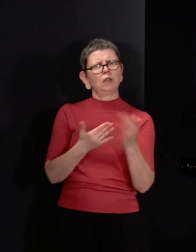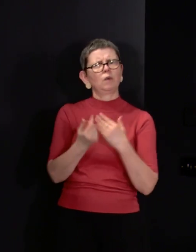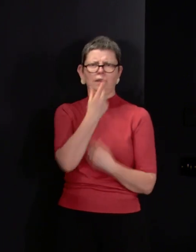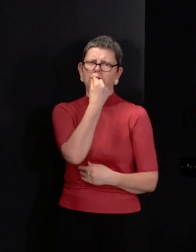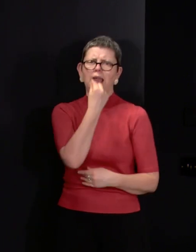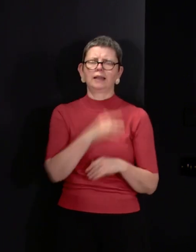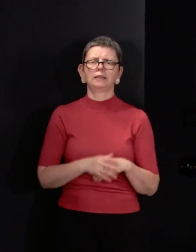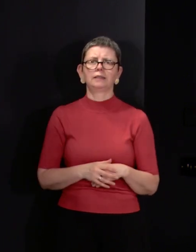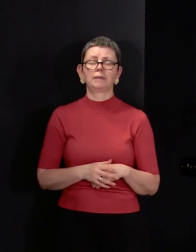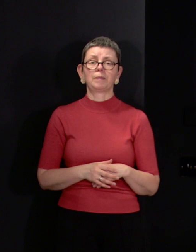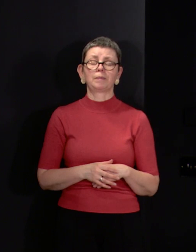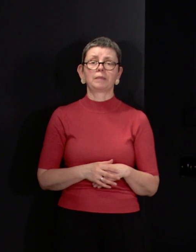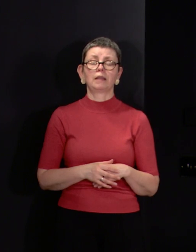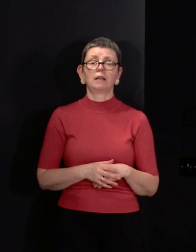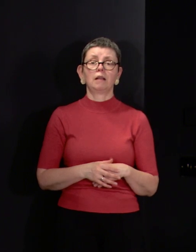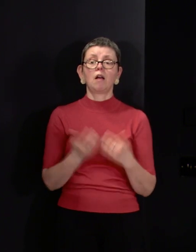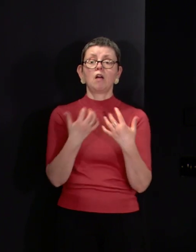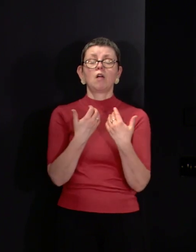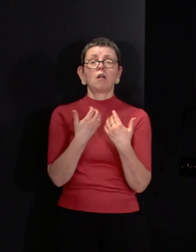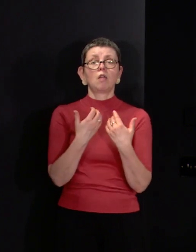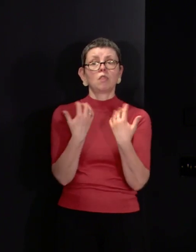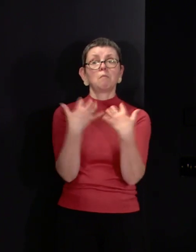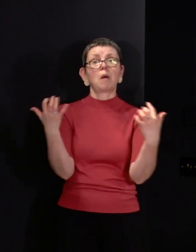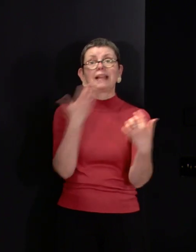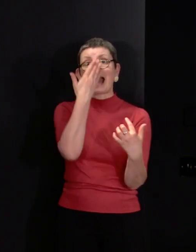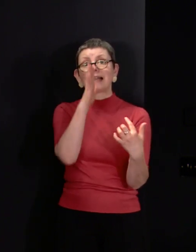of the public attitude surveys, we're constantly looking for feedback. I think it's difficult